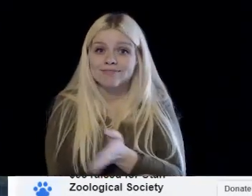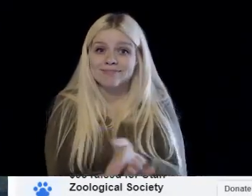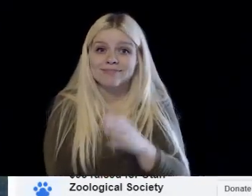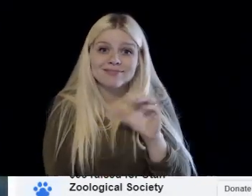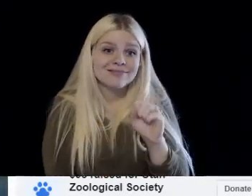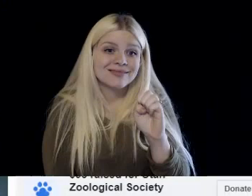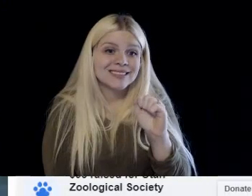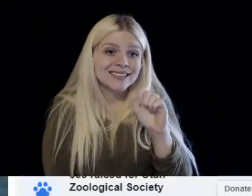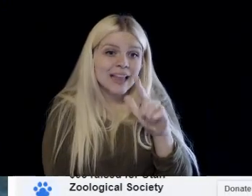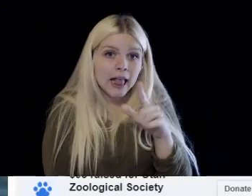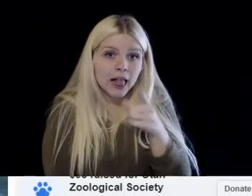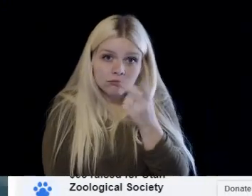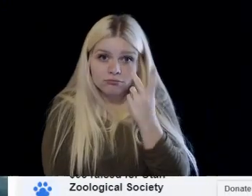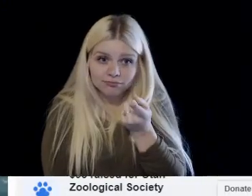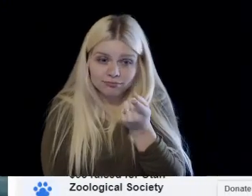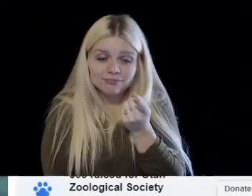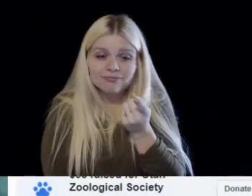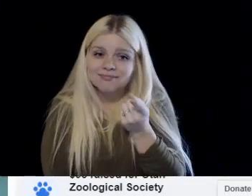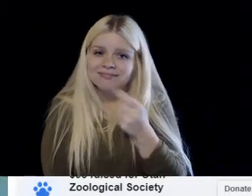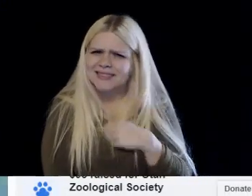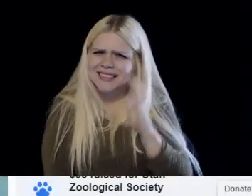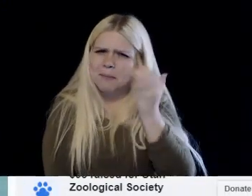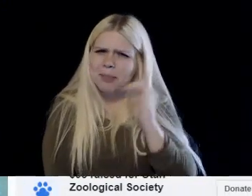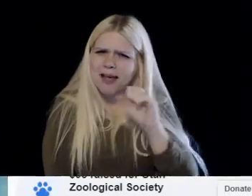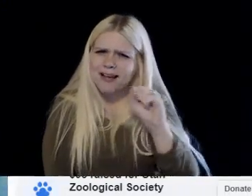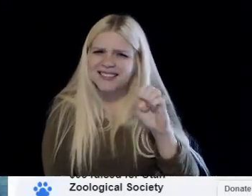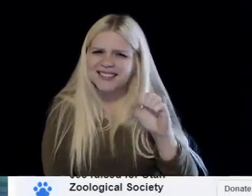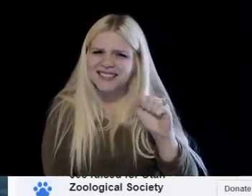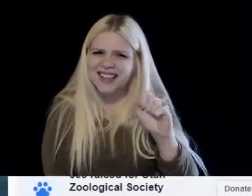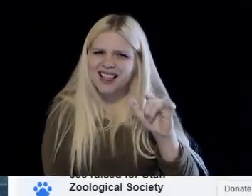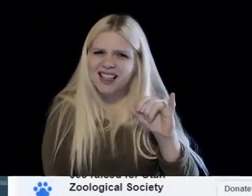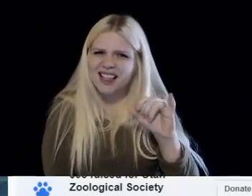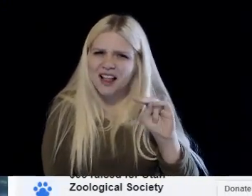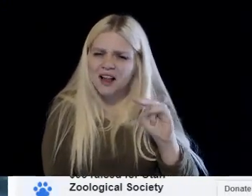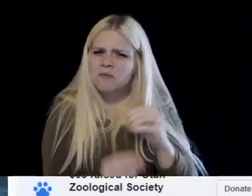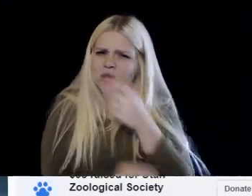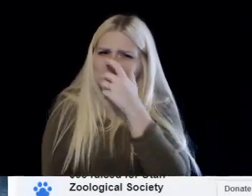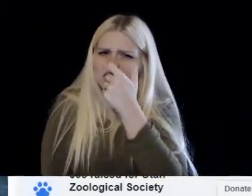gonna say, it seemed like the sea lion seemed more interested than the seals. Michelle: They're bigger, so they get to see first.